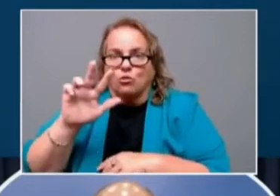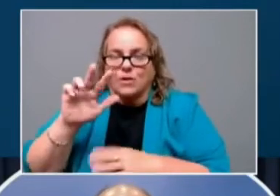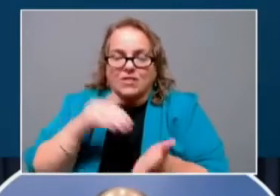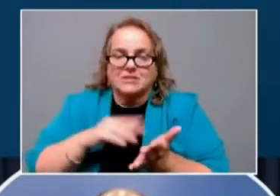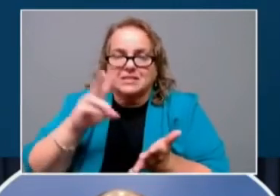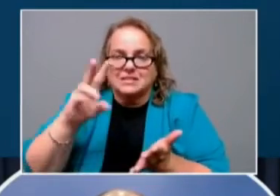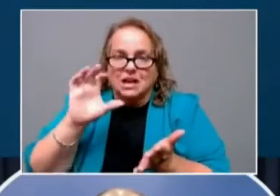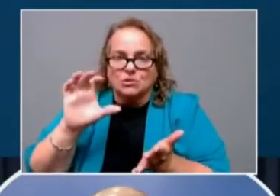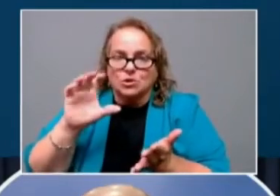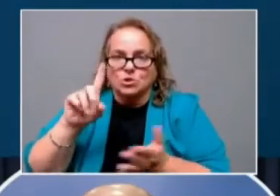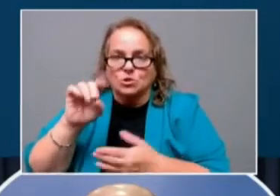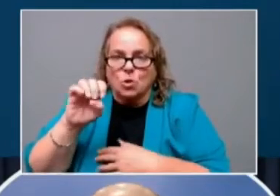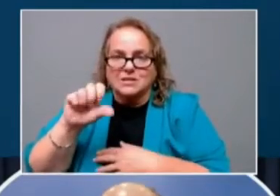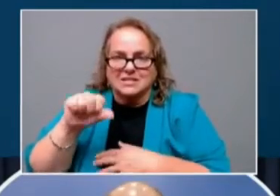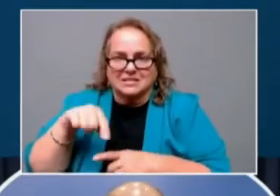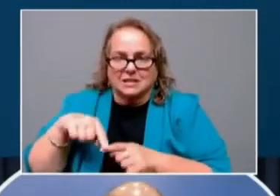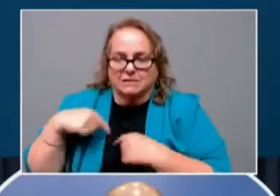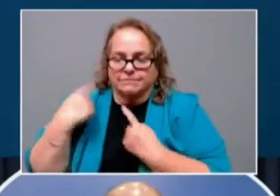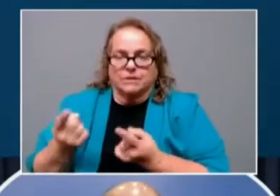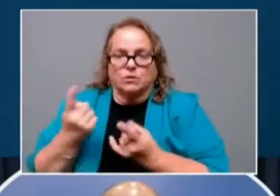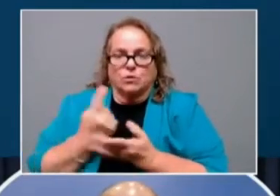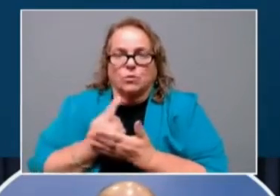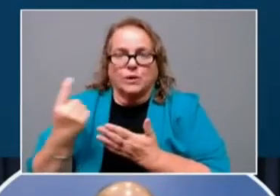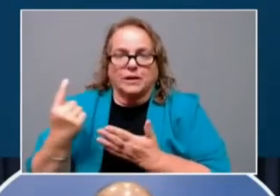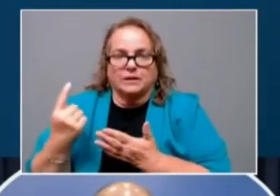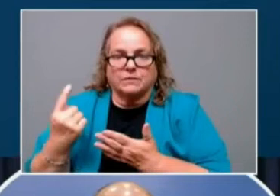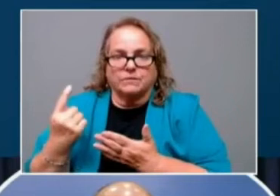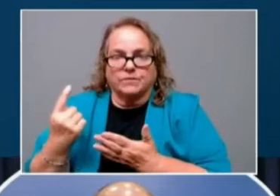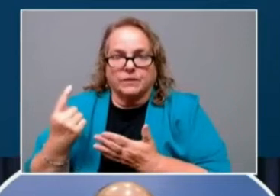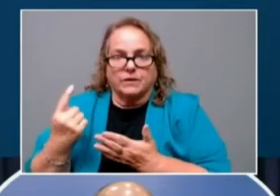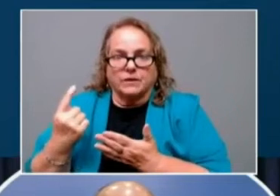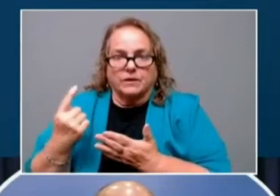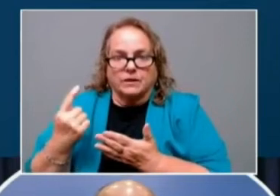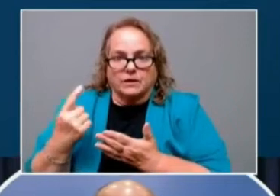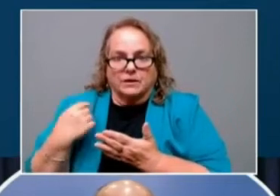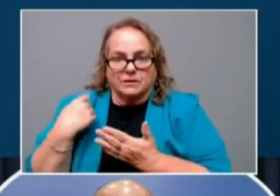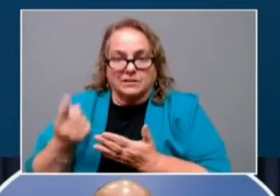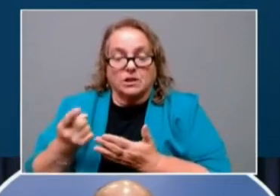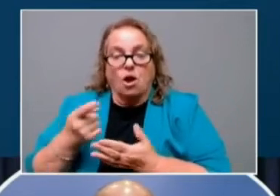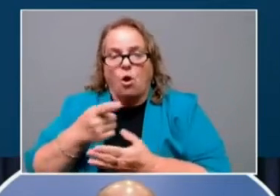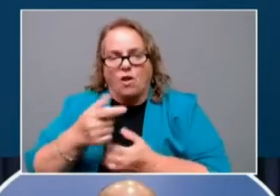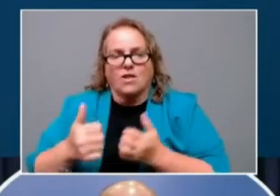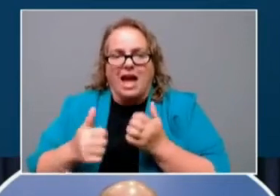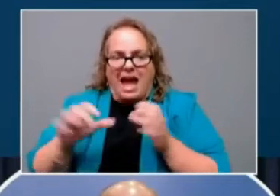recent weak. We're actively working to create a defined network where we can